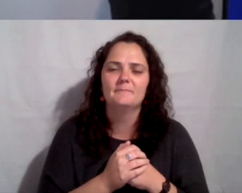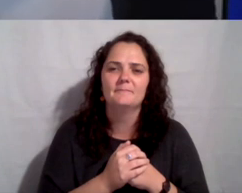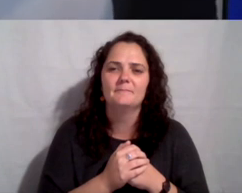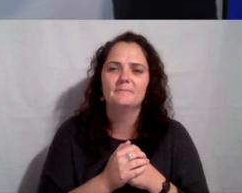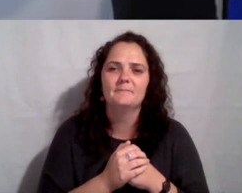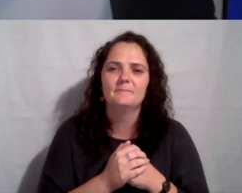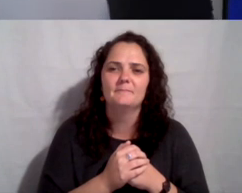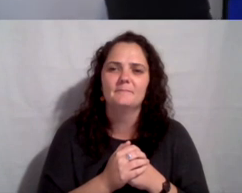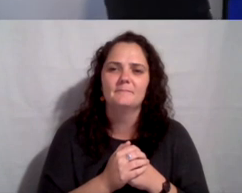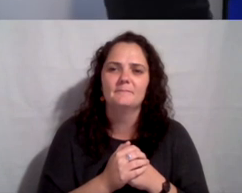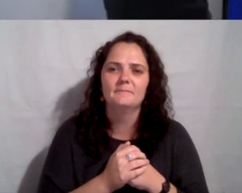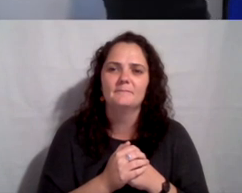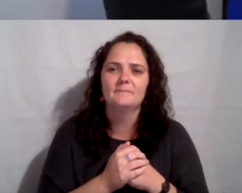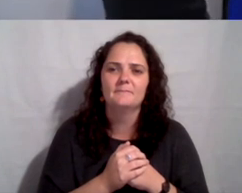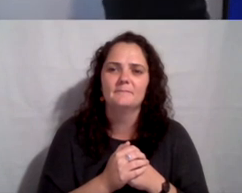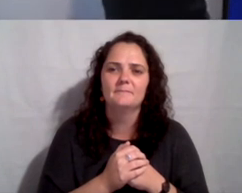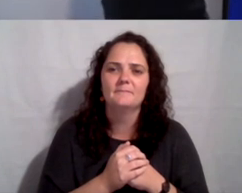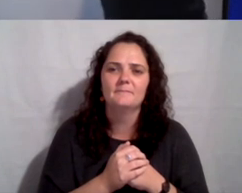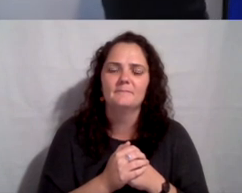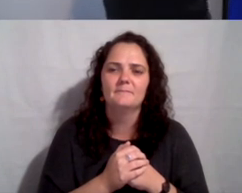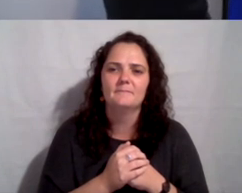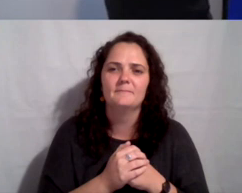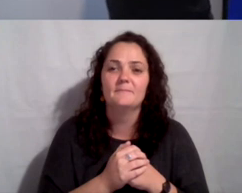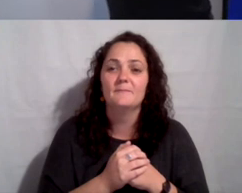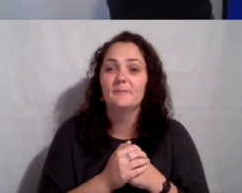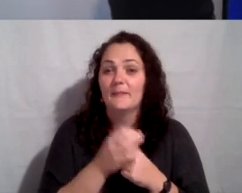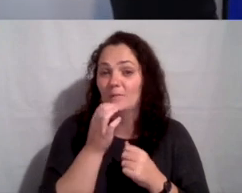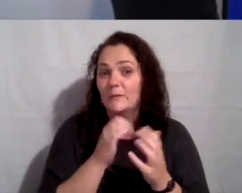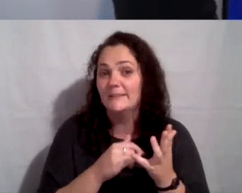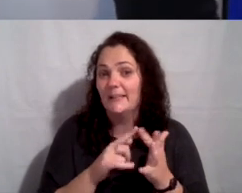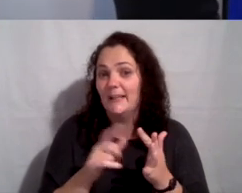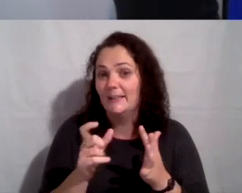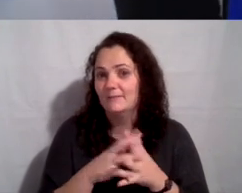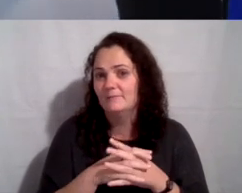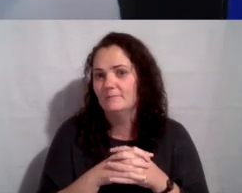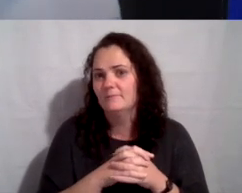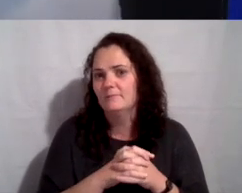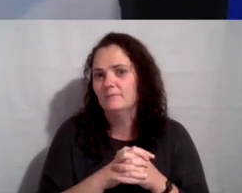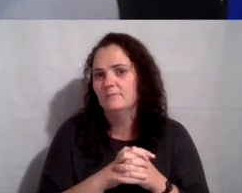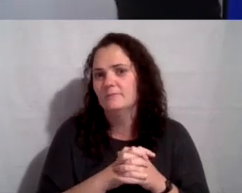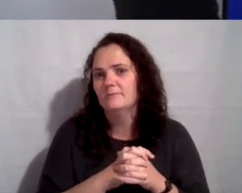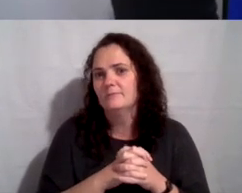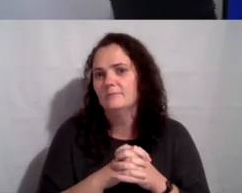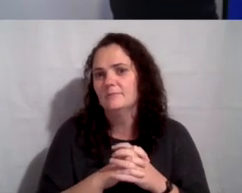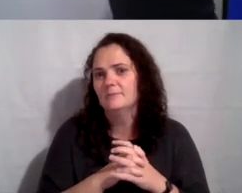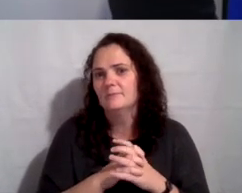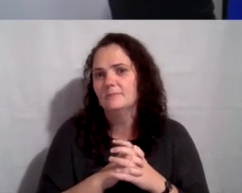Alright a few more seconds. Again, this is the type of gesture drawing where